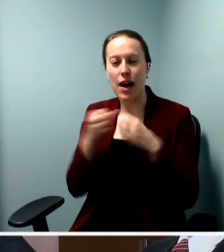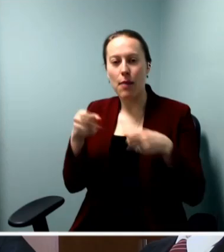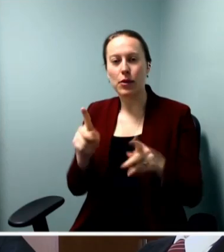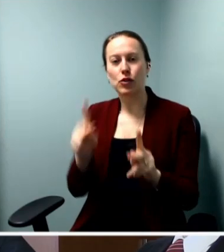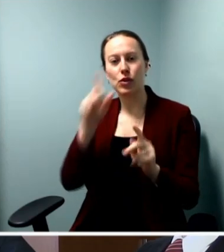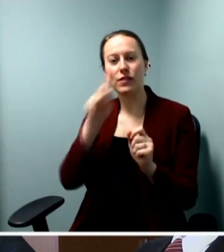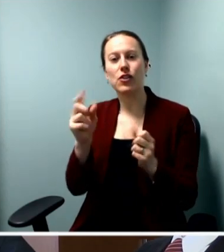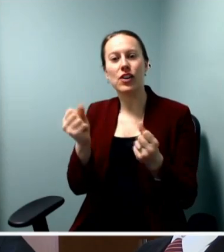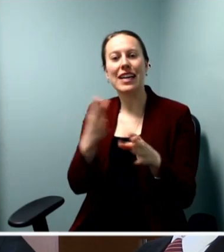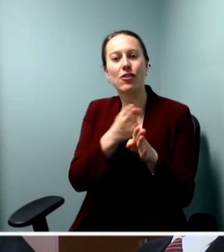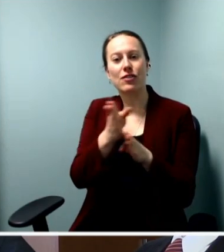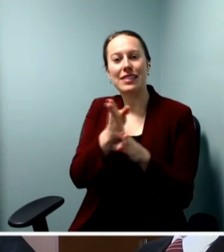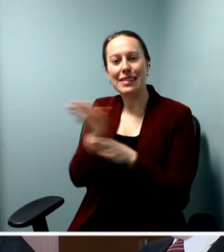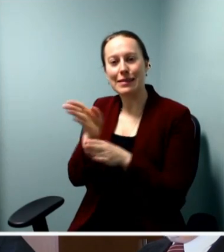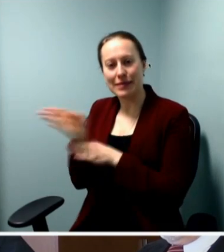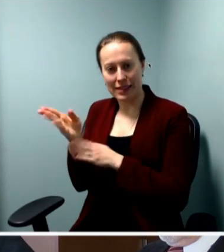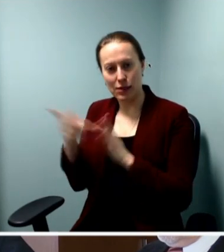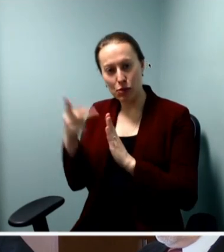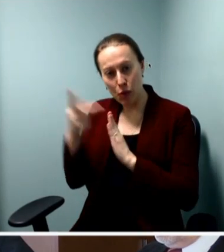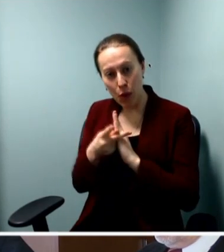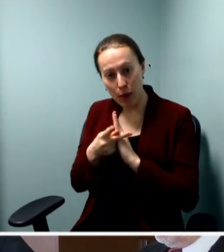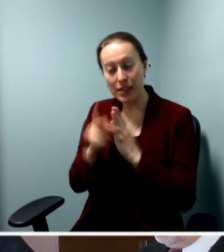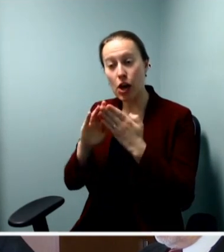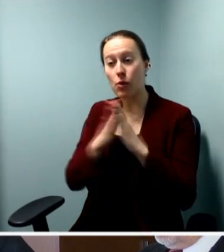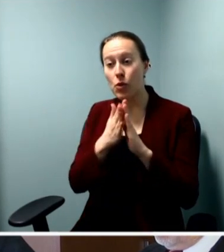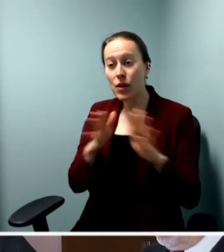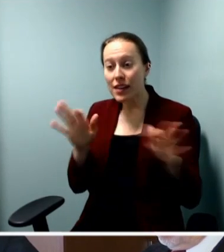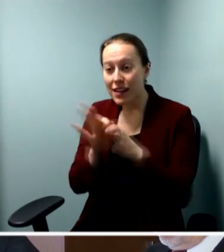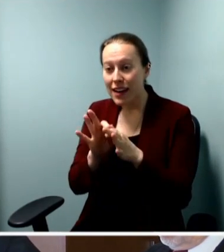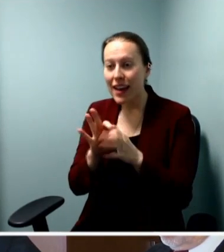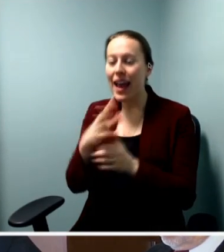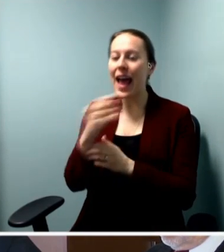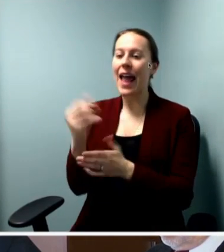community connections, and help to highlight BU's commitment